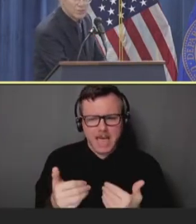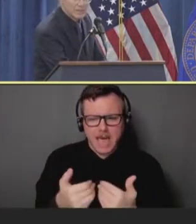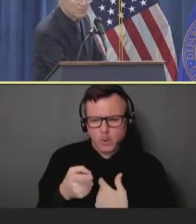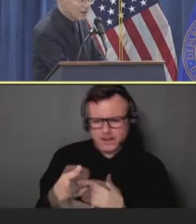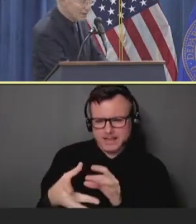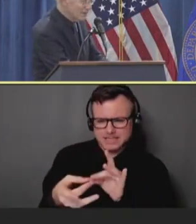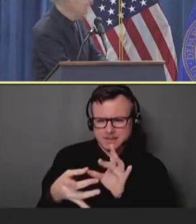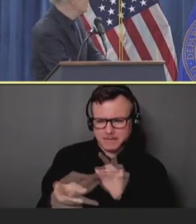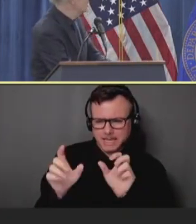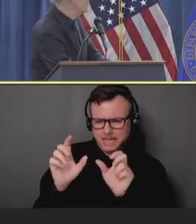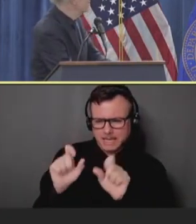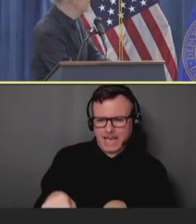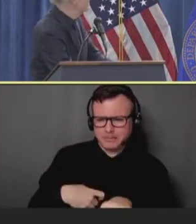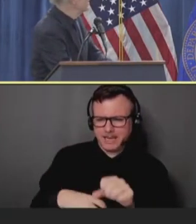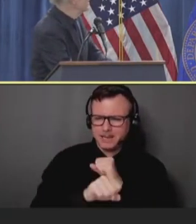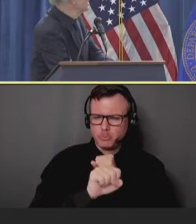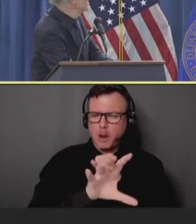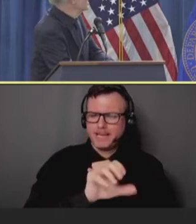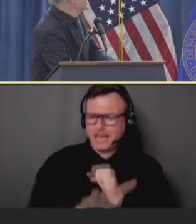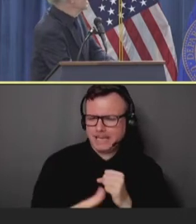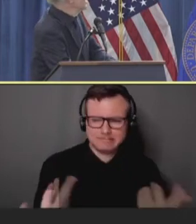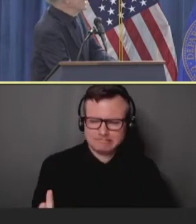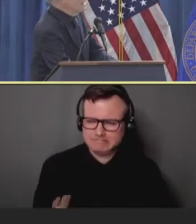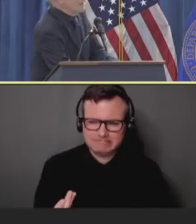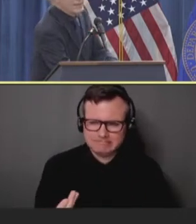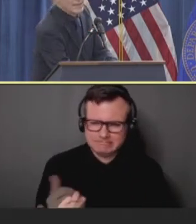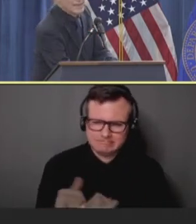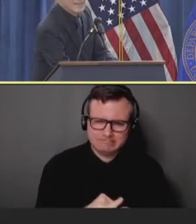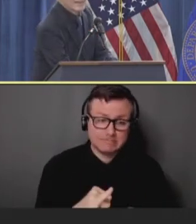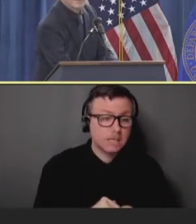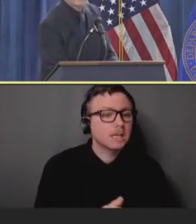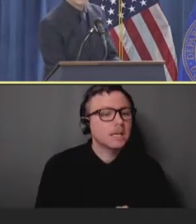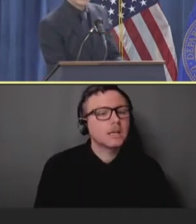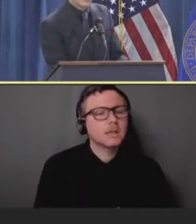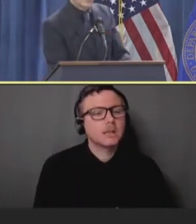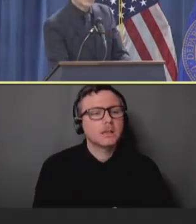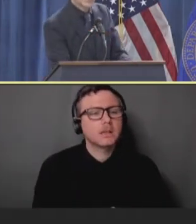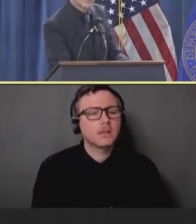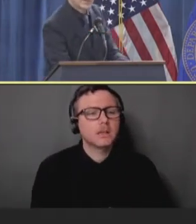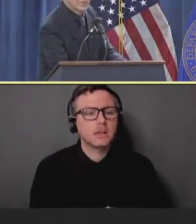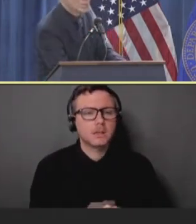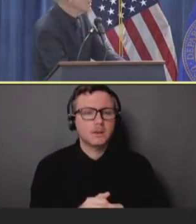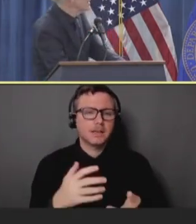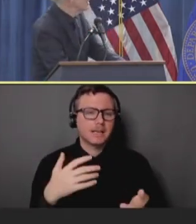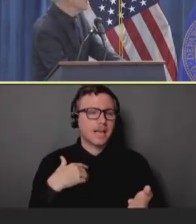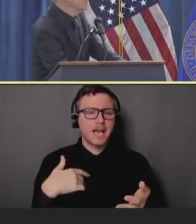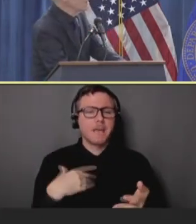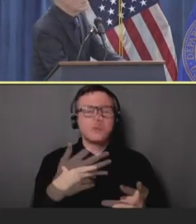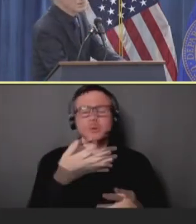be propagated? All right, just coming to a close.